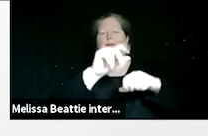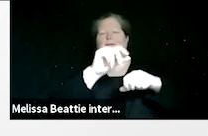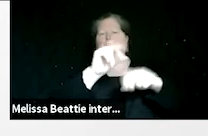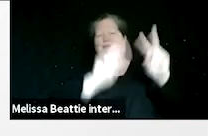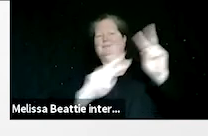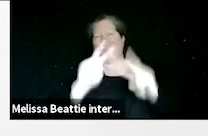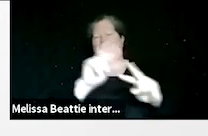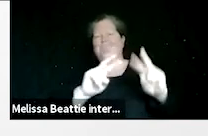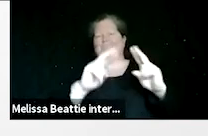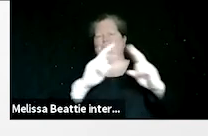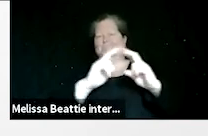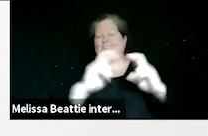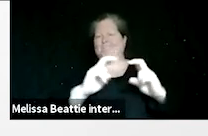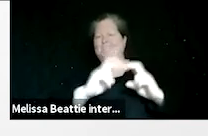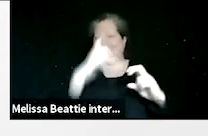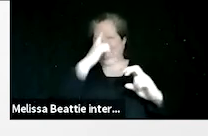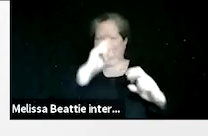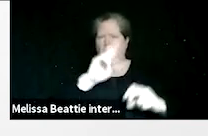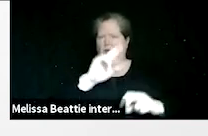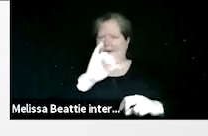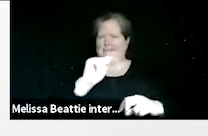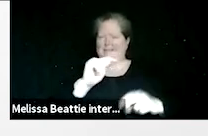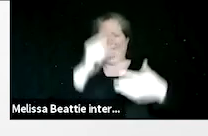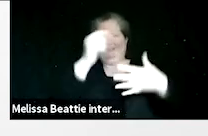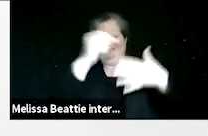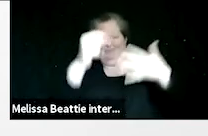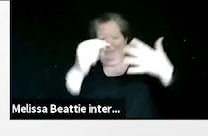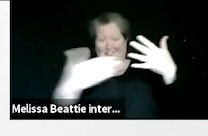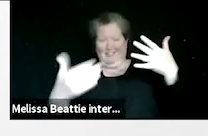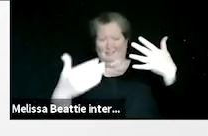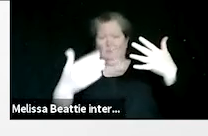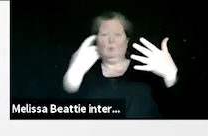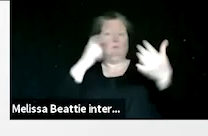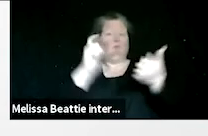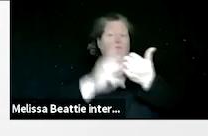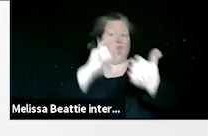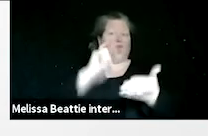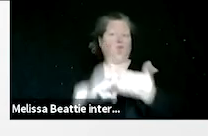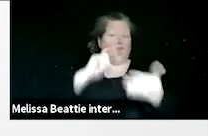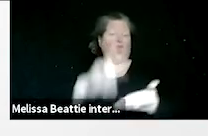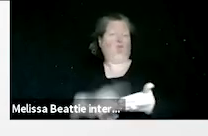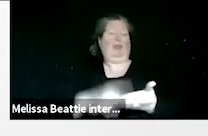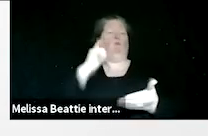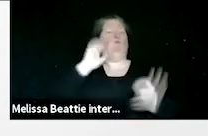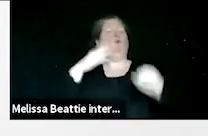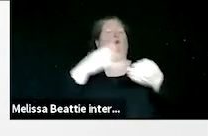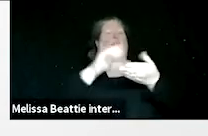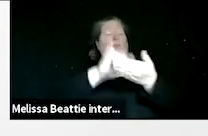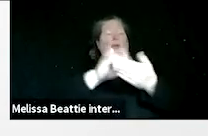Ben Woelk: Currently, that we need to focus on and then creating awareness around those specific areas.